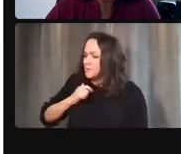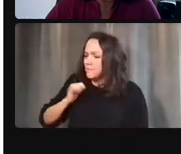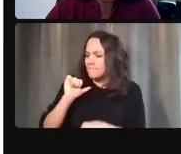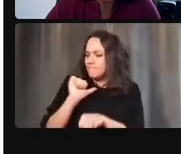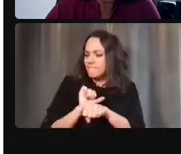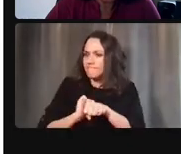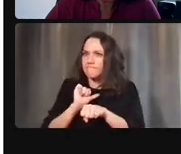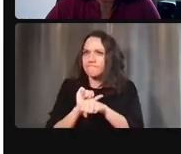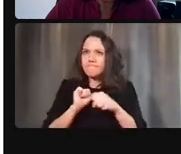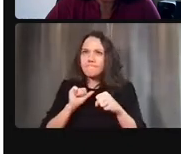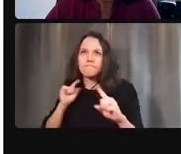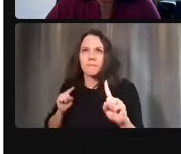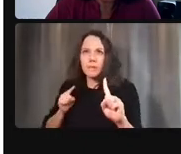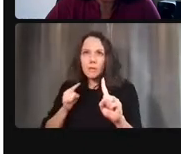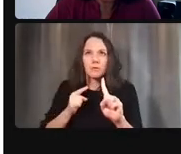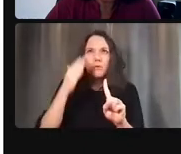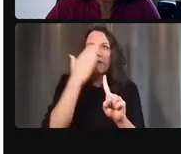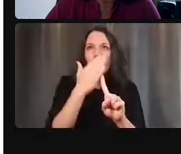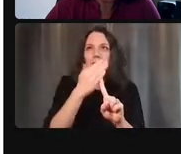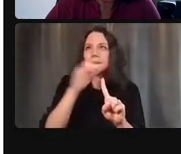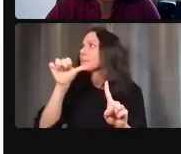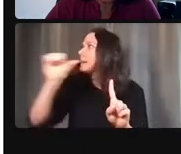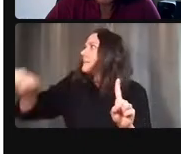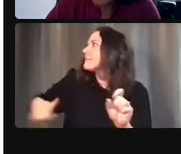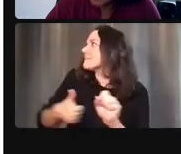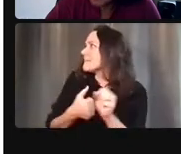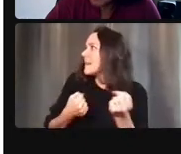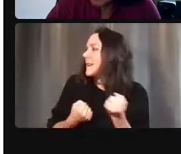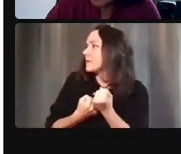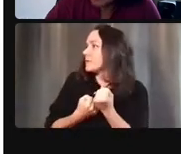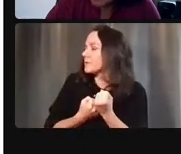Having your back. Hope bursts itself in your imagination,